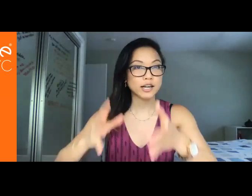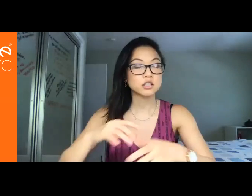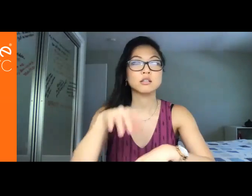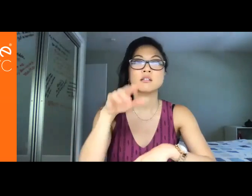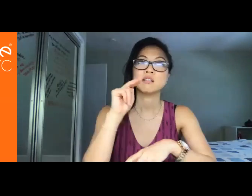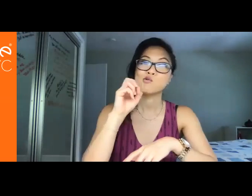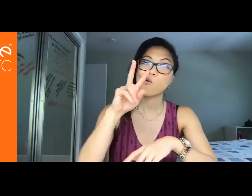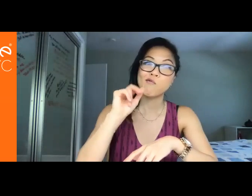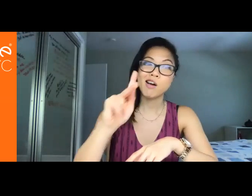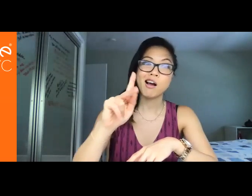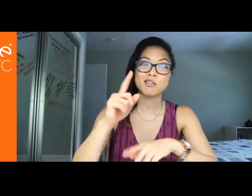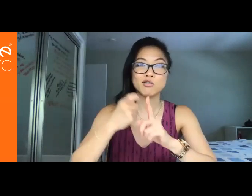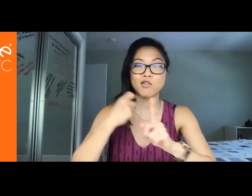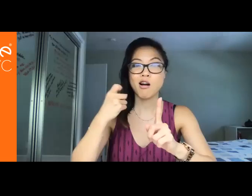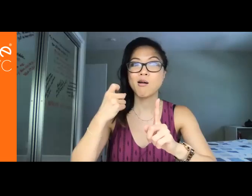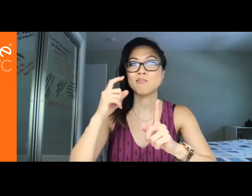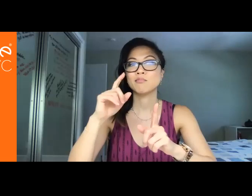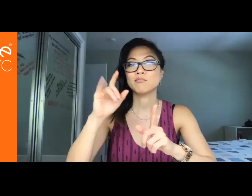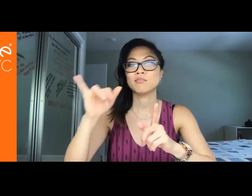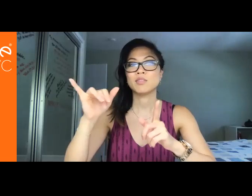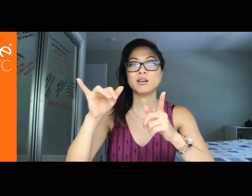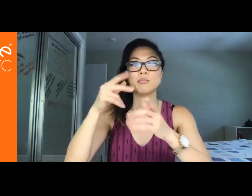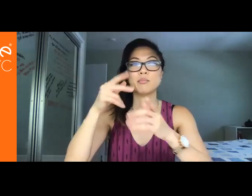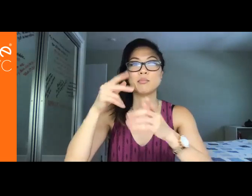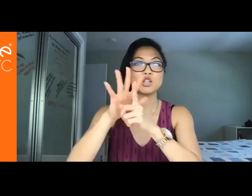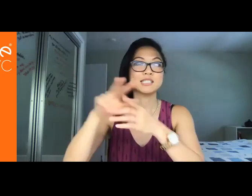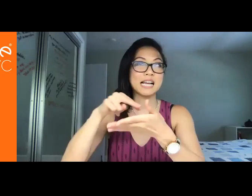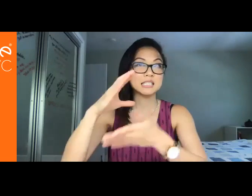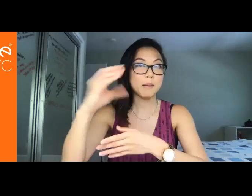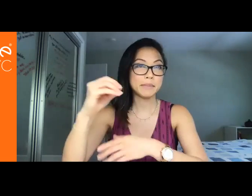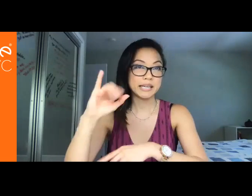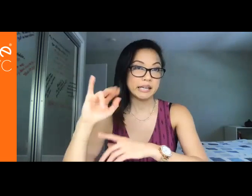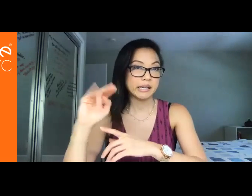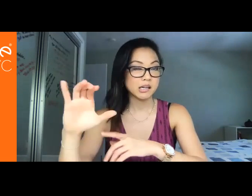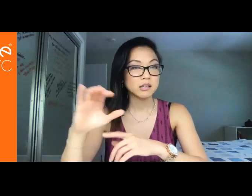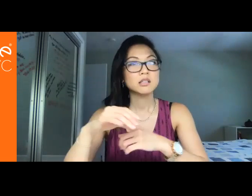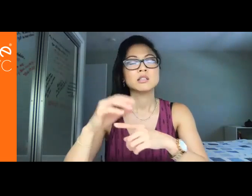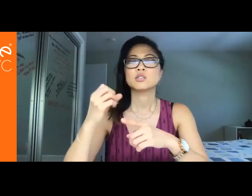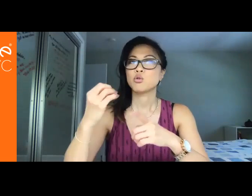Dance Company. All of the resources that you shared or that came up